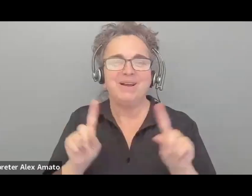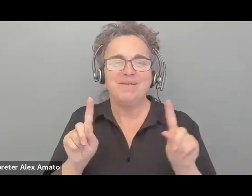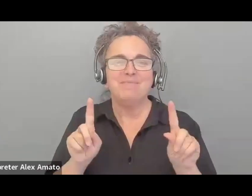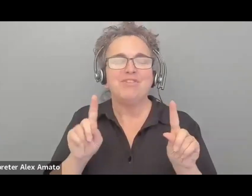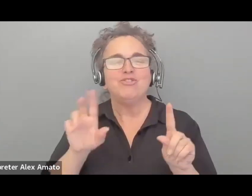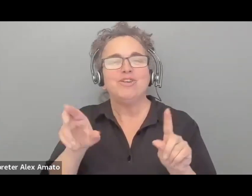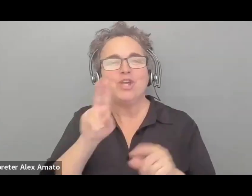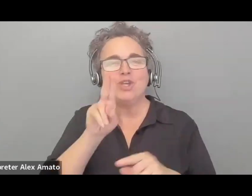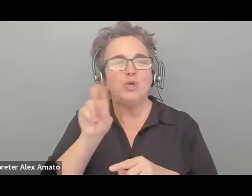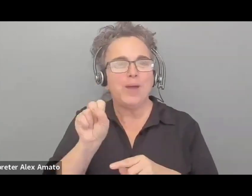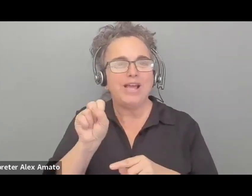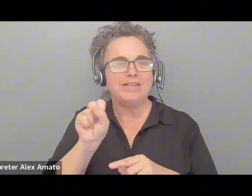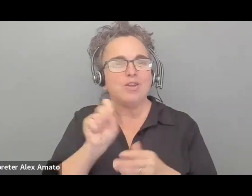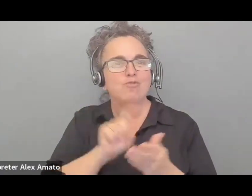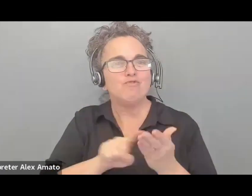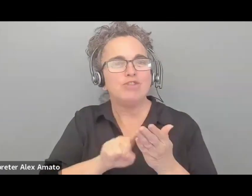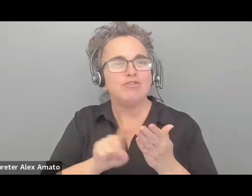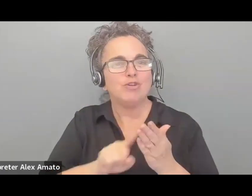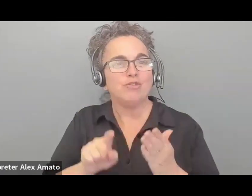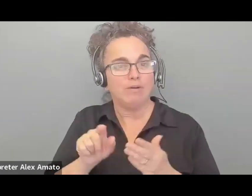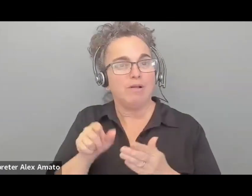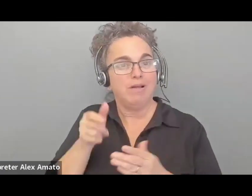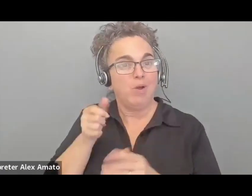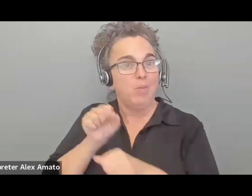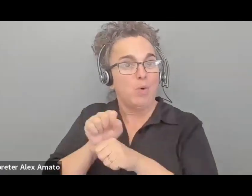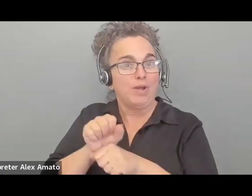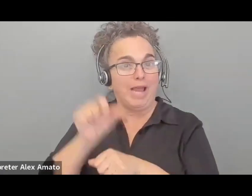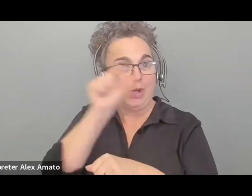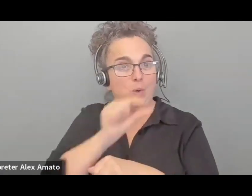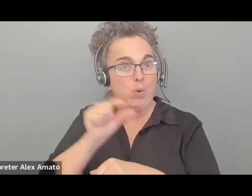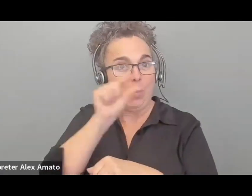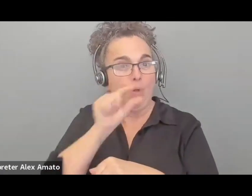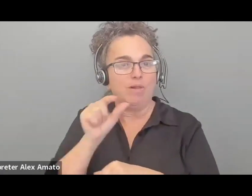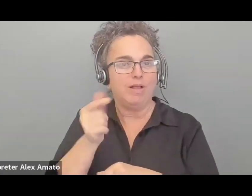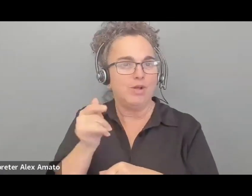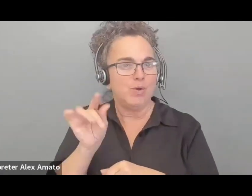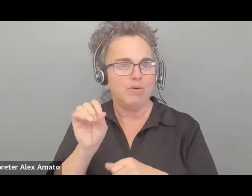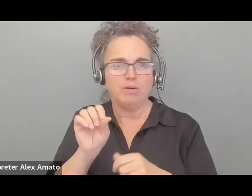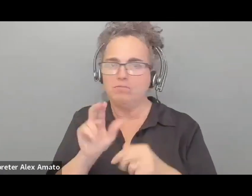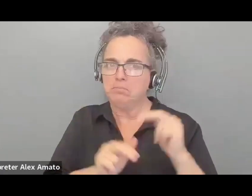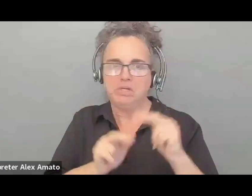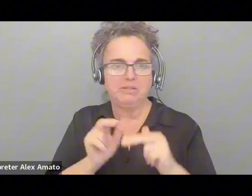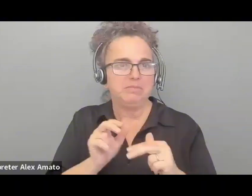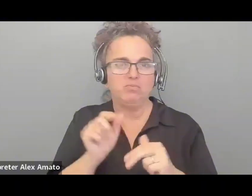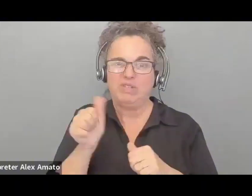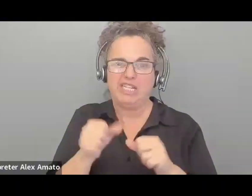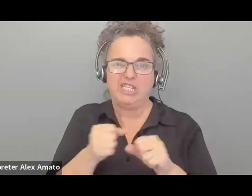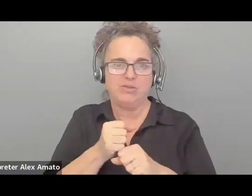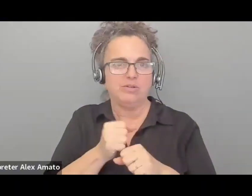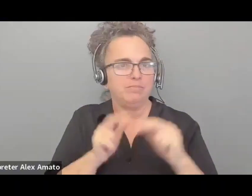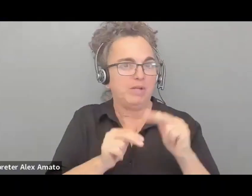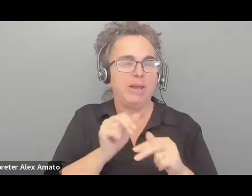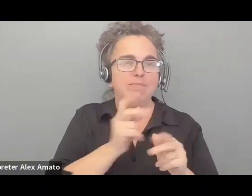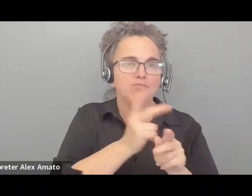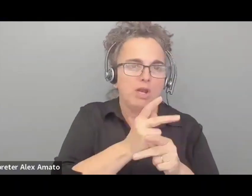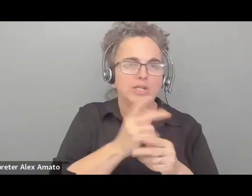with over a decade of experience building products and services for people with disabilities. After leading accessibility